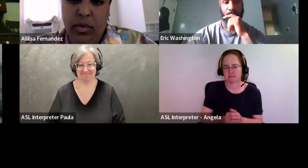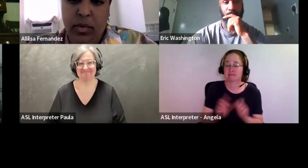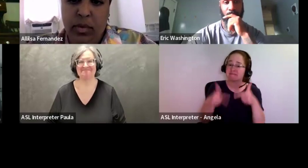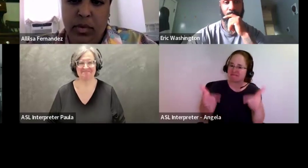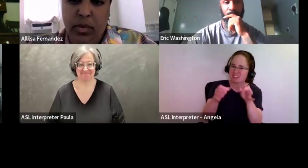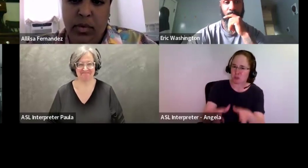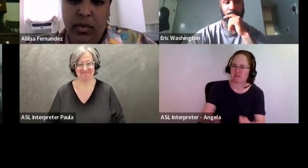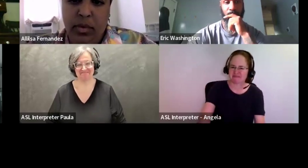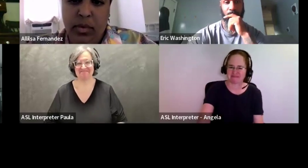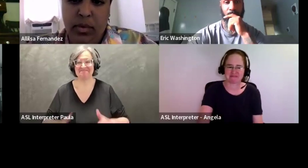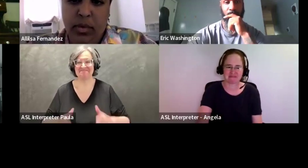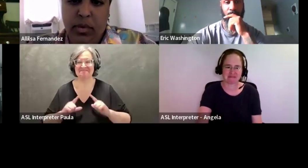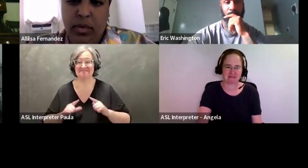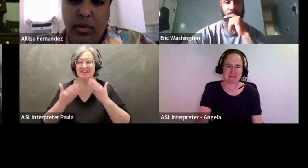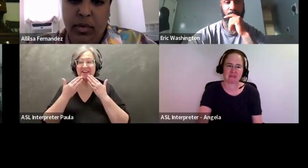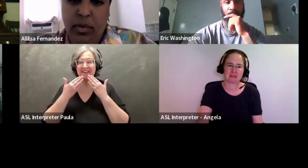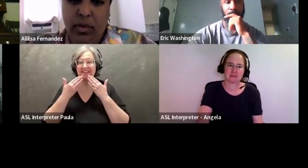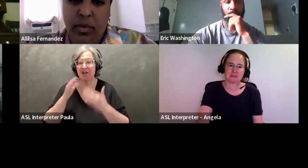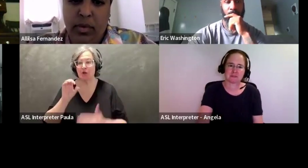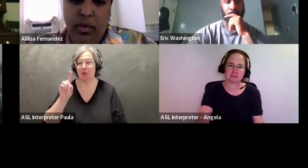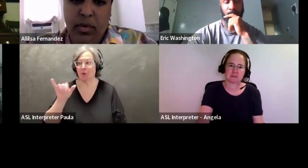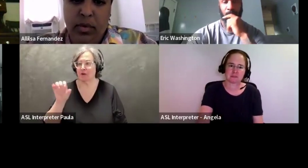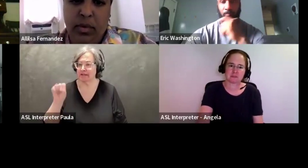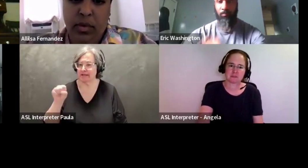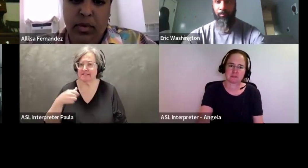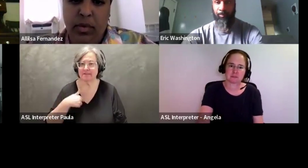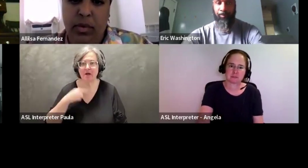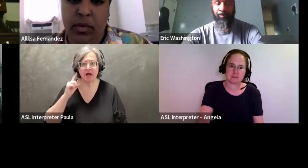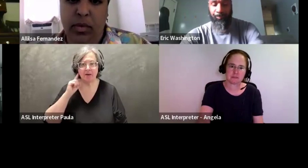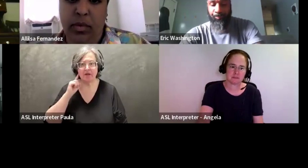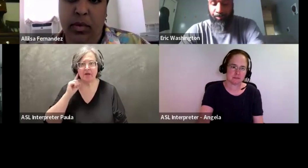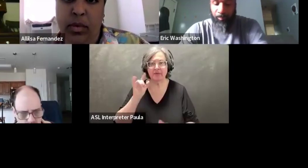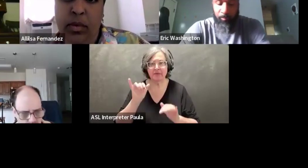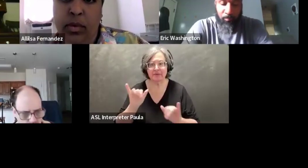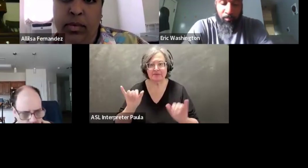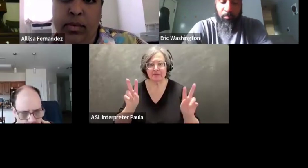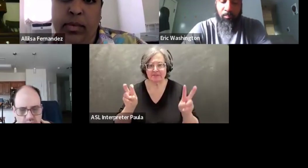Laura Bernas: Thank you, Cody, yeah, I feel like I'm hearing, you know, the through line of finding the balance of what